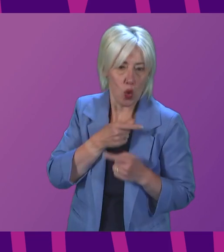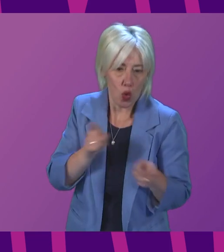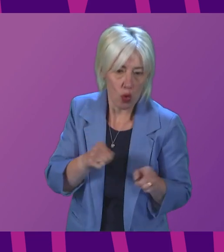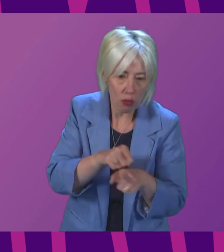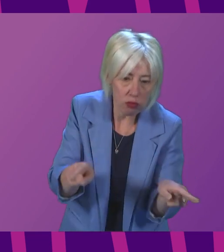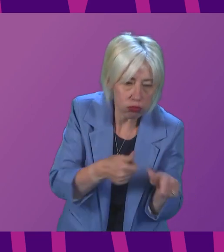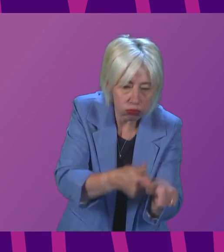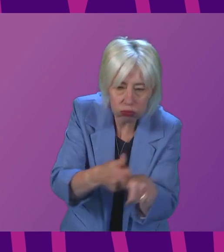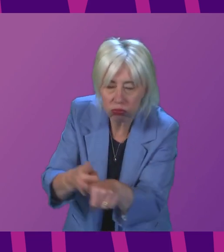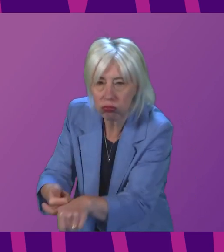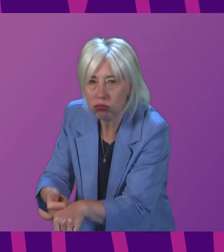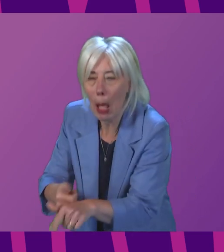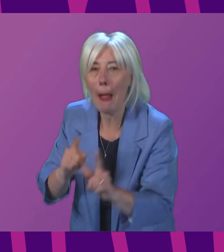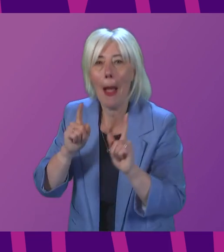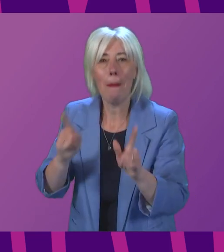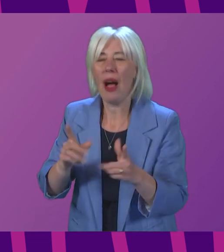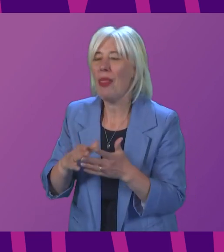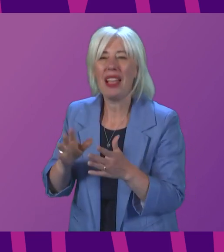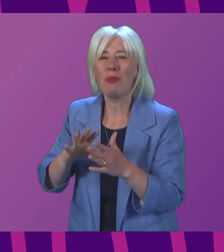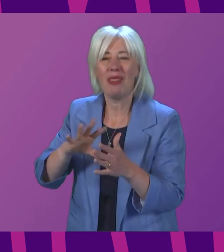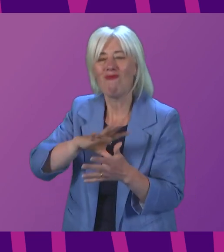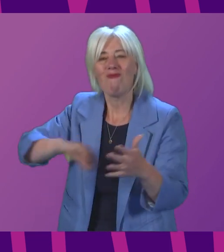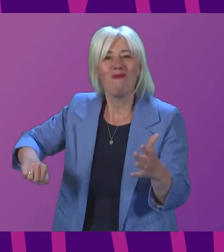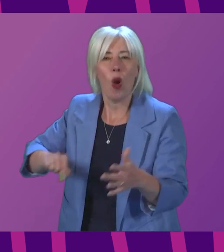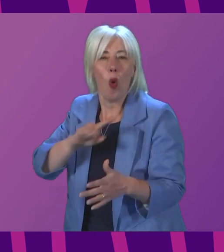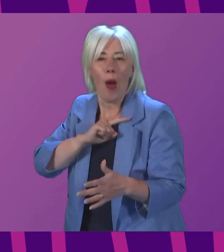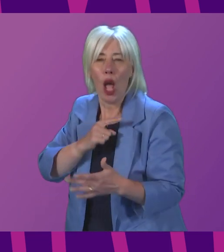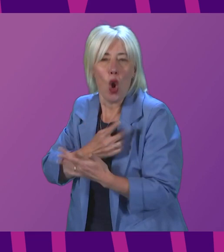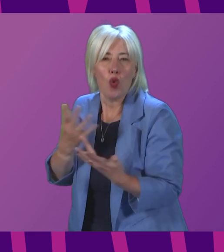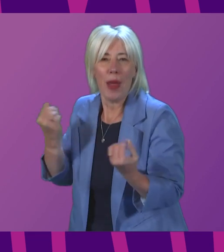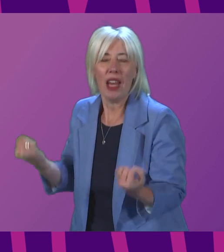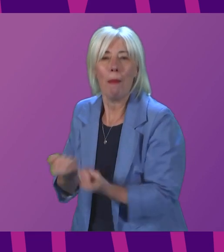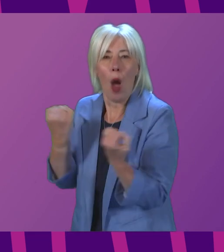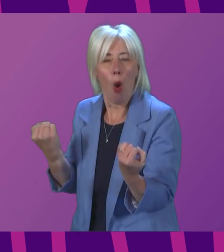However, that impact is being undermined, because too many powers in that regard still